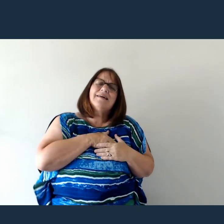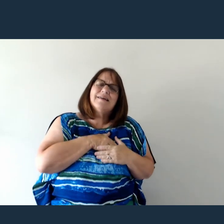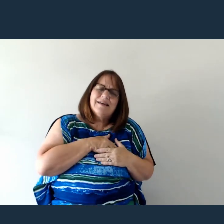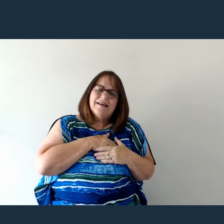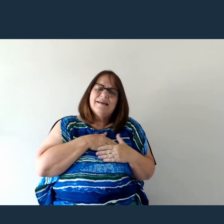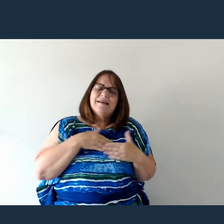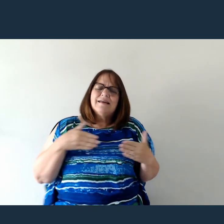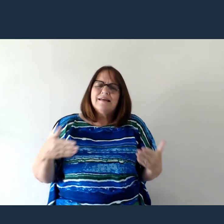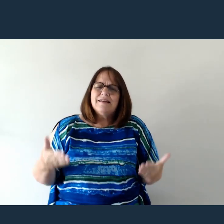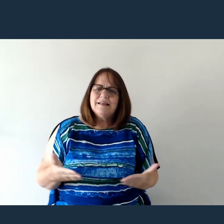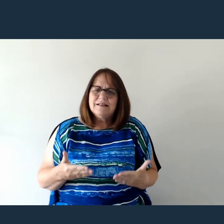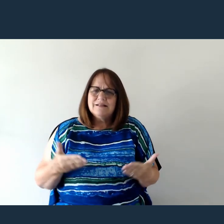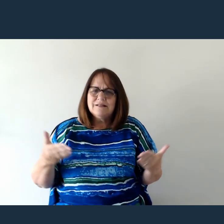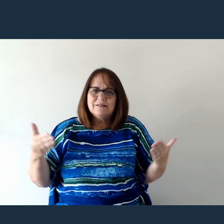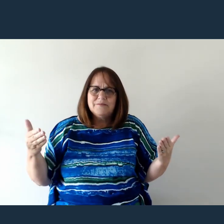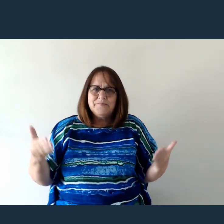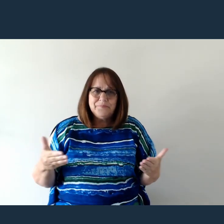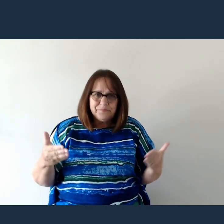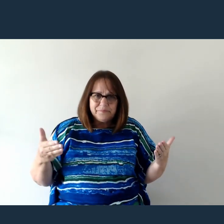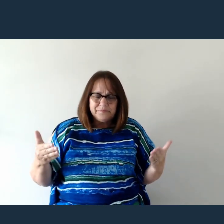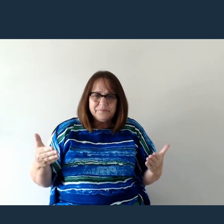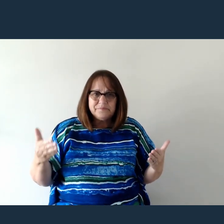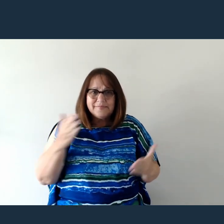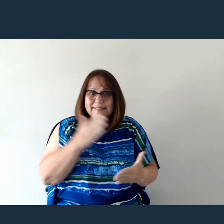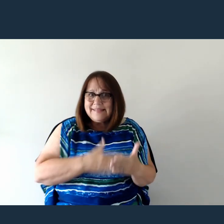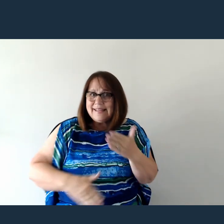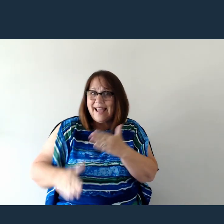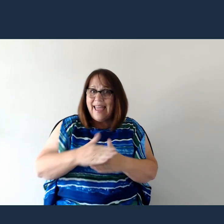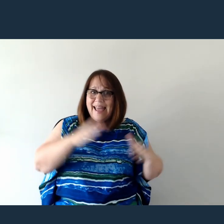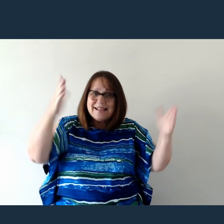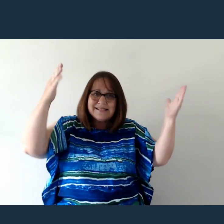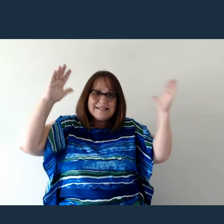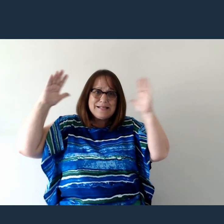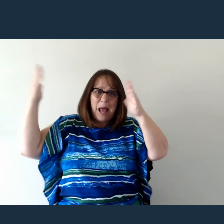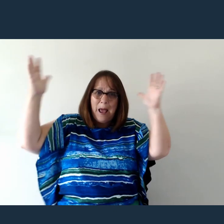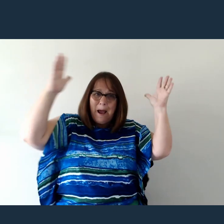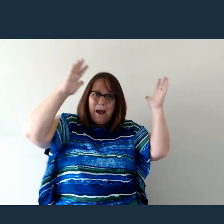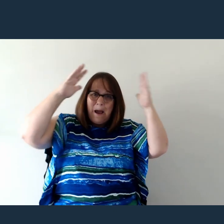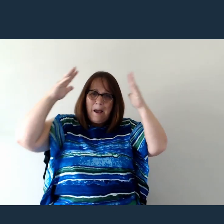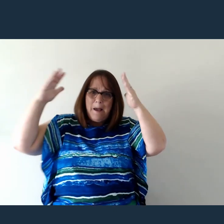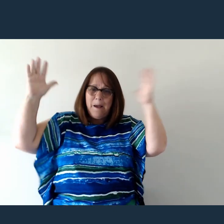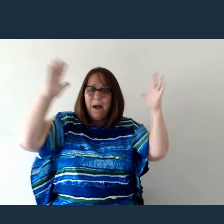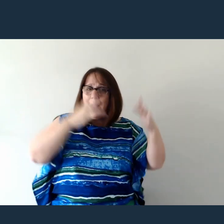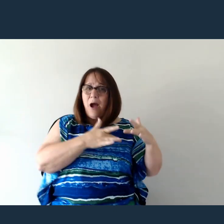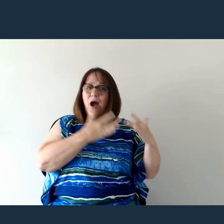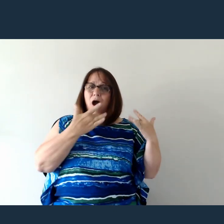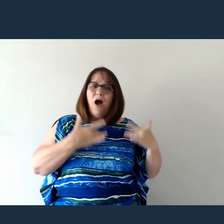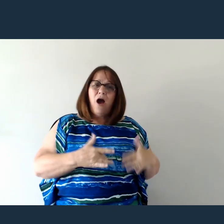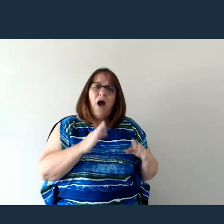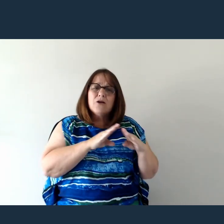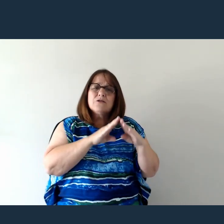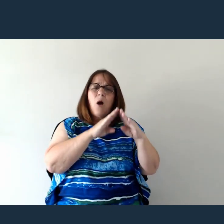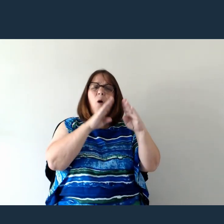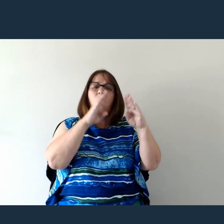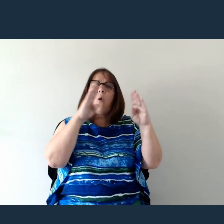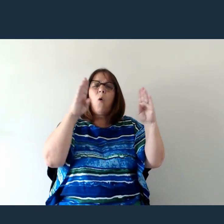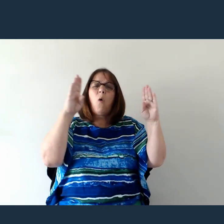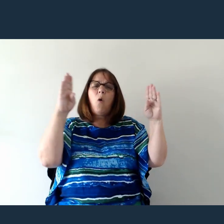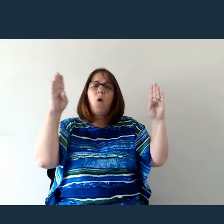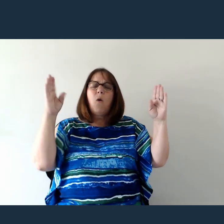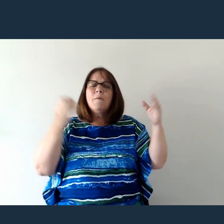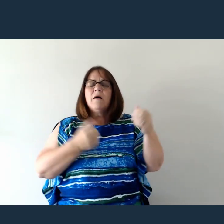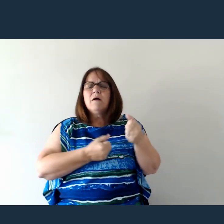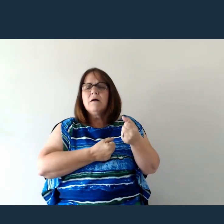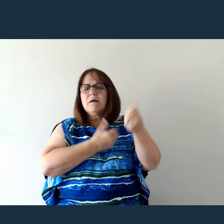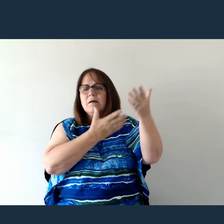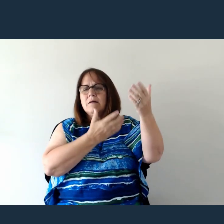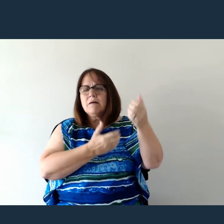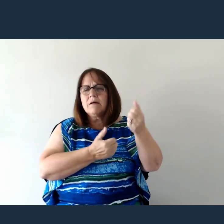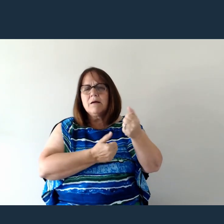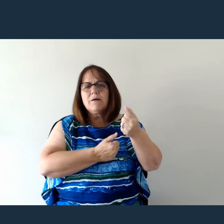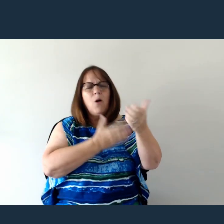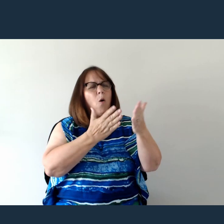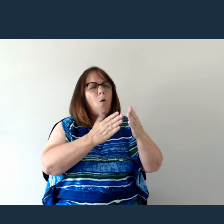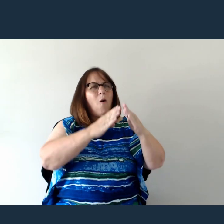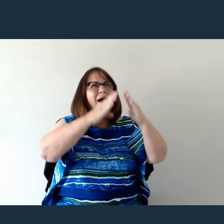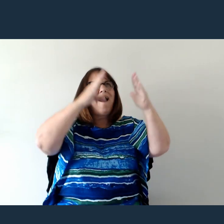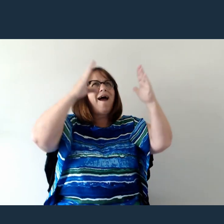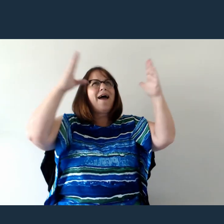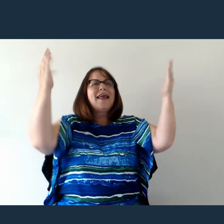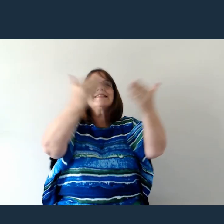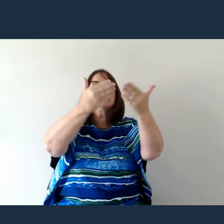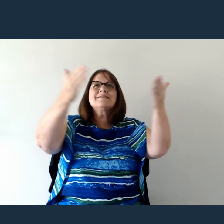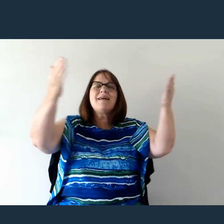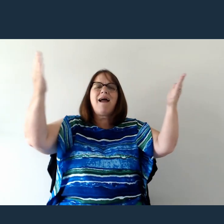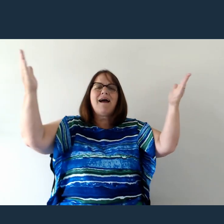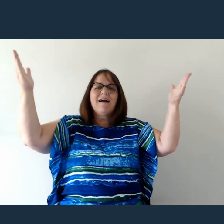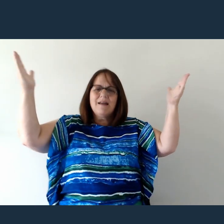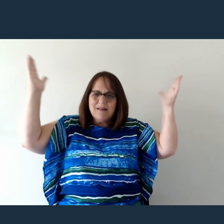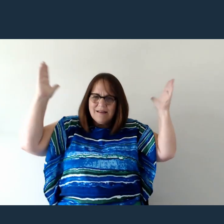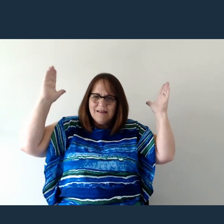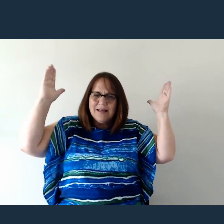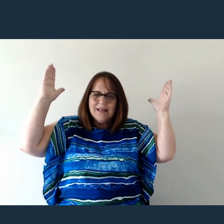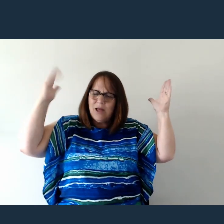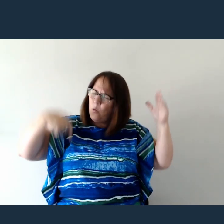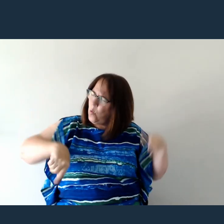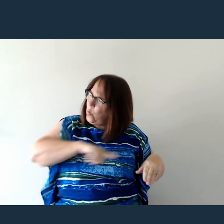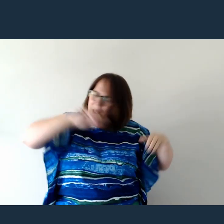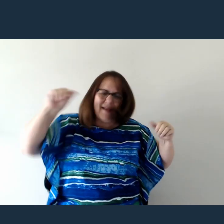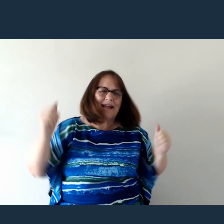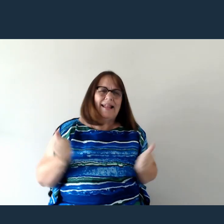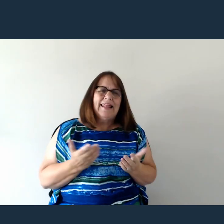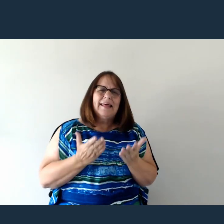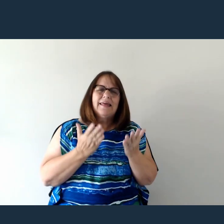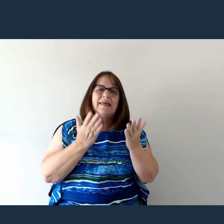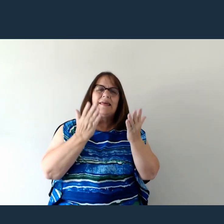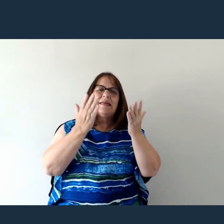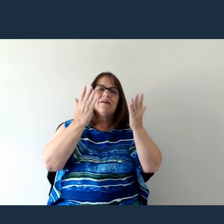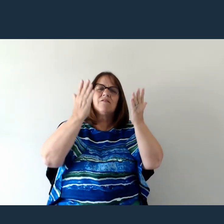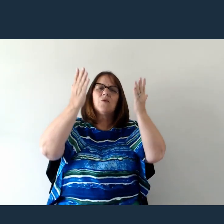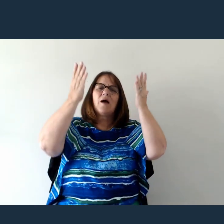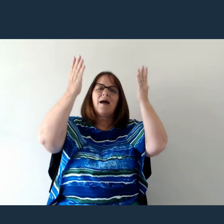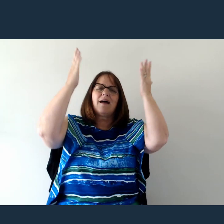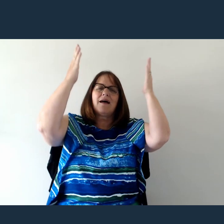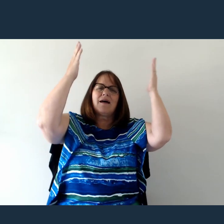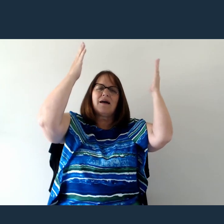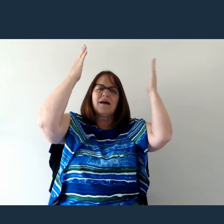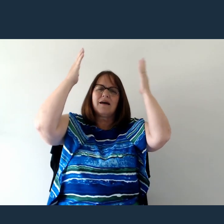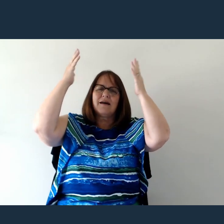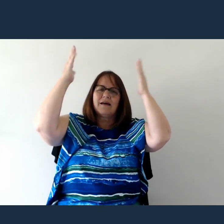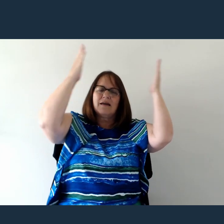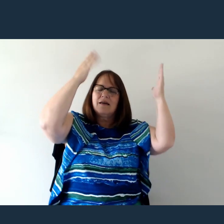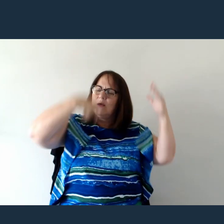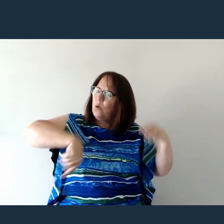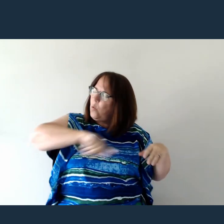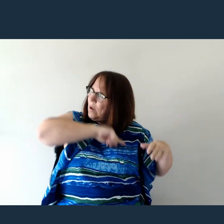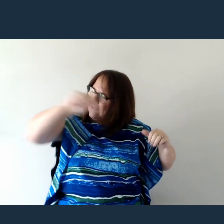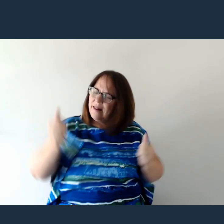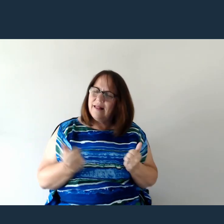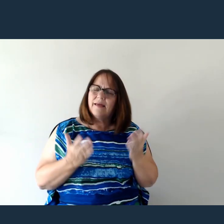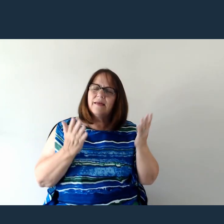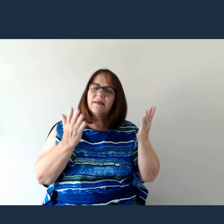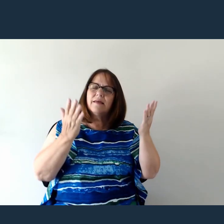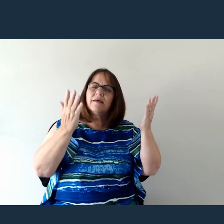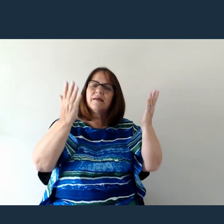Hands up, hearts open, wide as the sky We lift You high, we lift You high